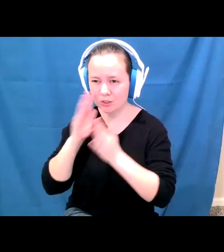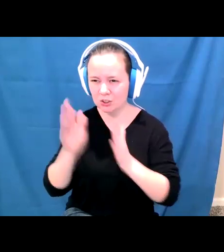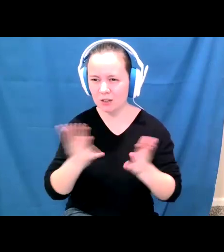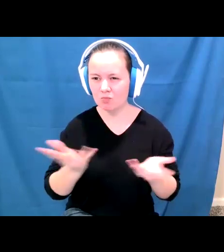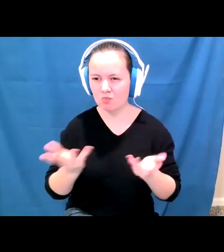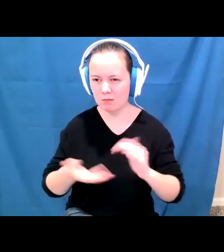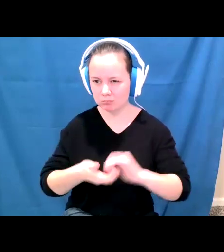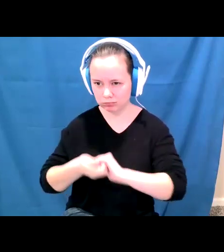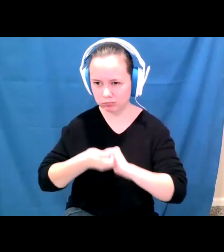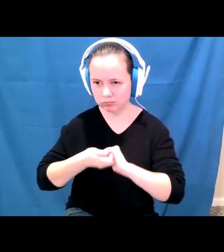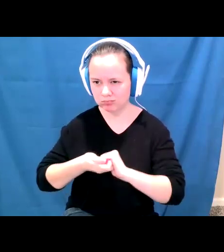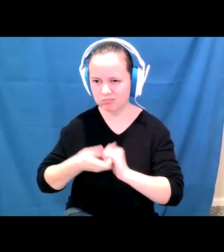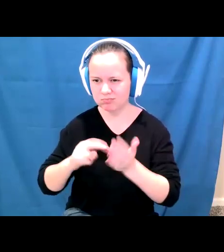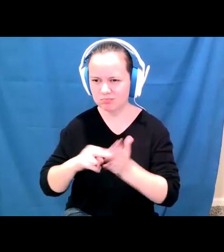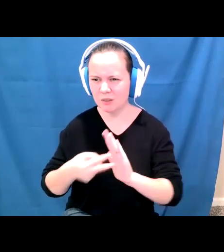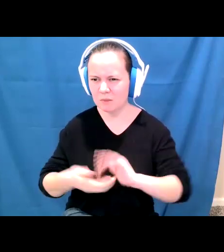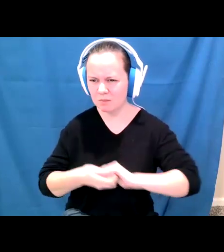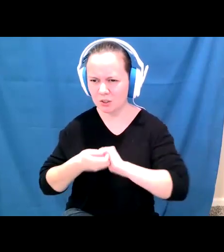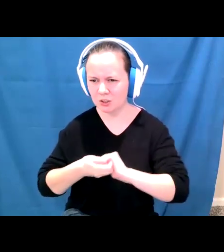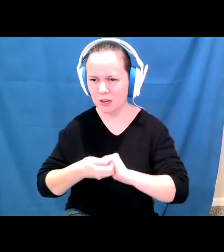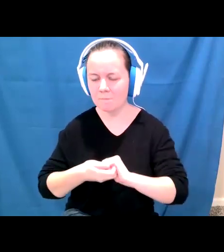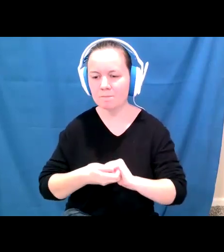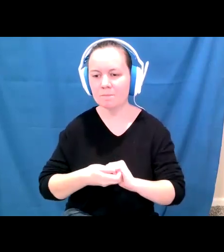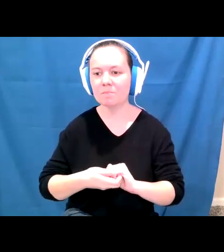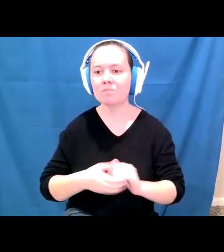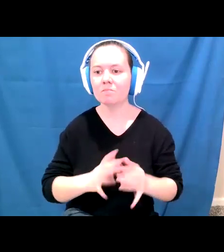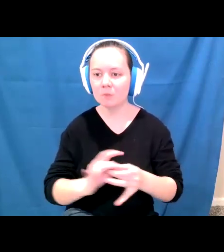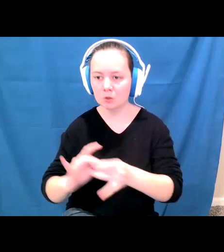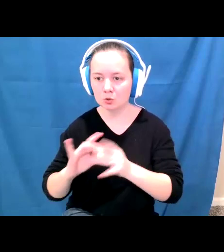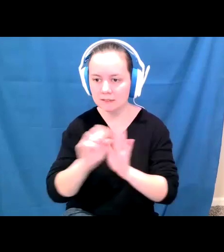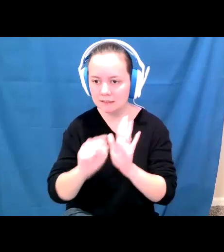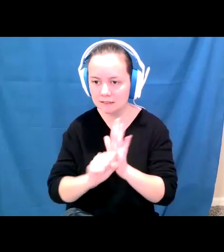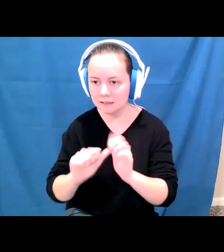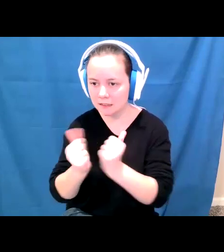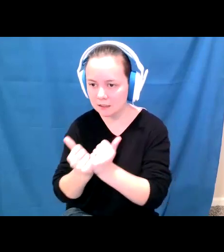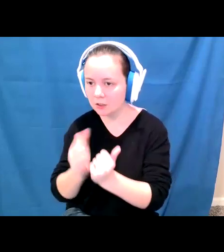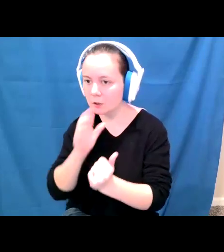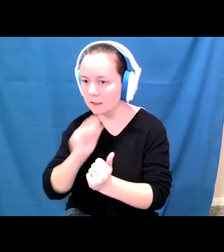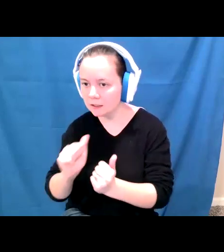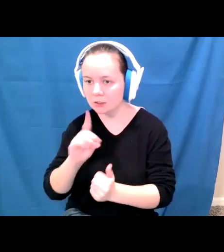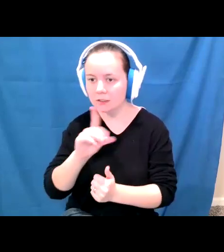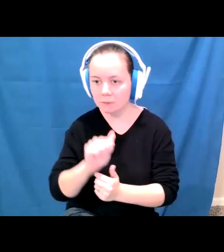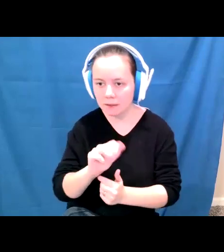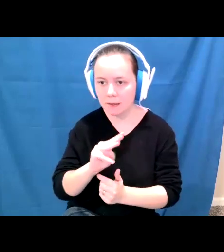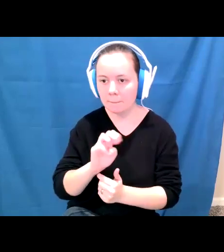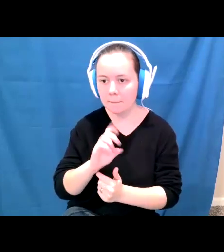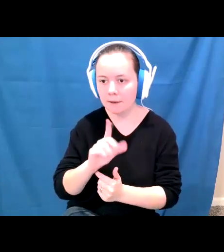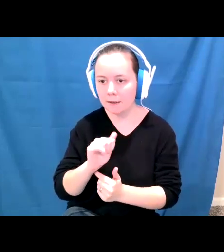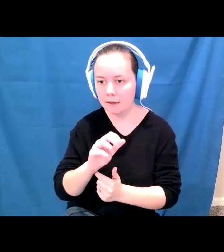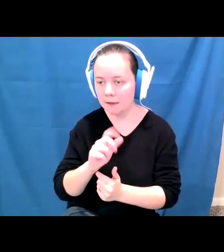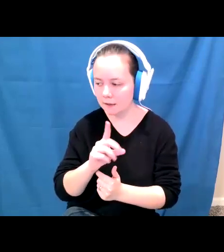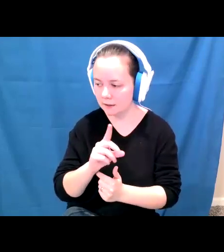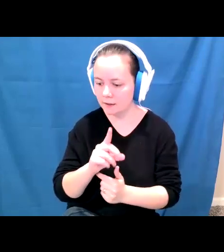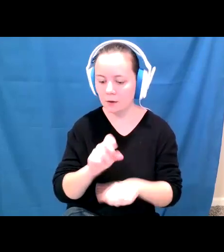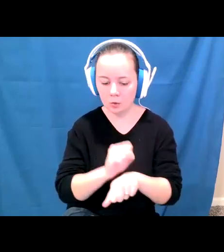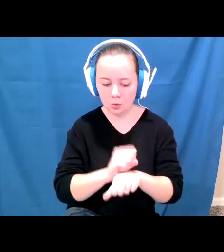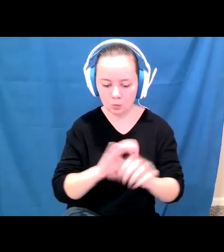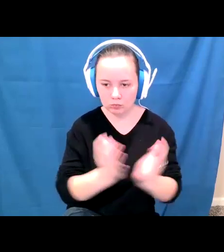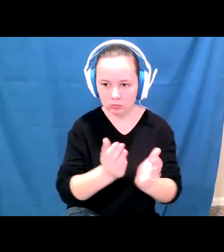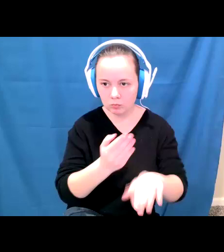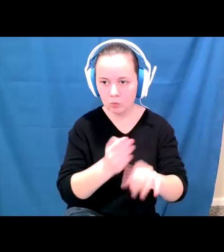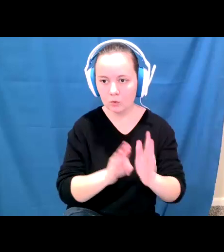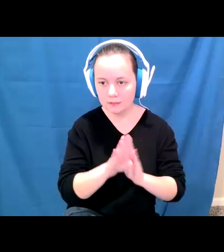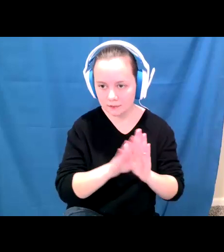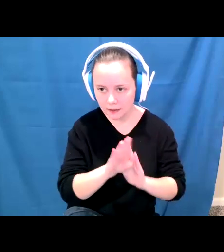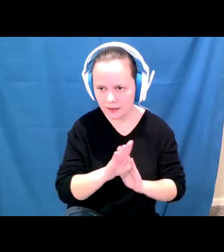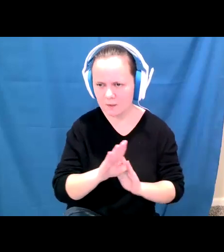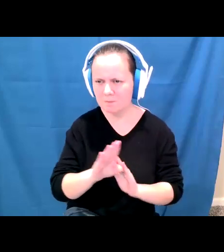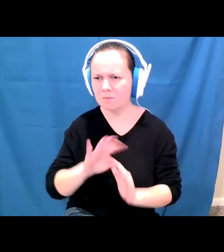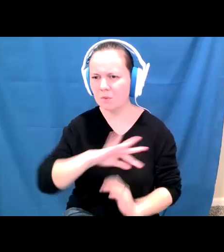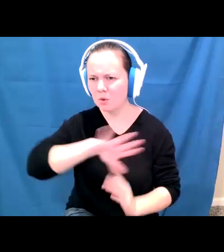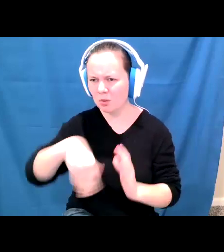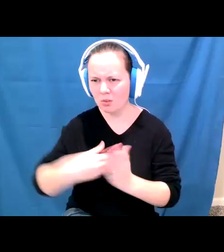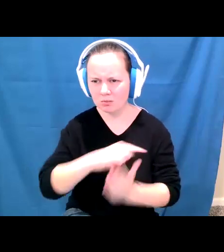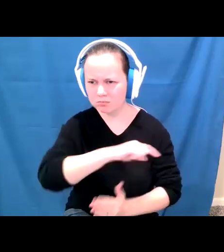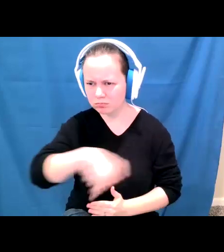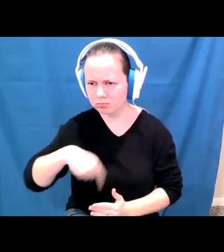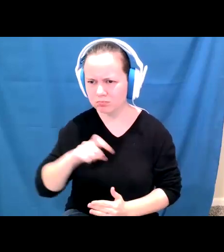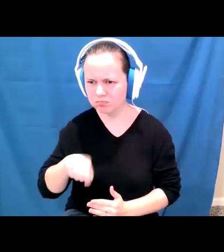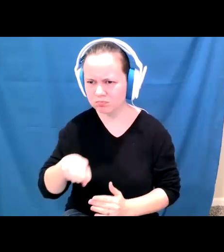That means partnership among state agencies, aging, disability, Medicaid, labor, and workforce development, because we all have to work together to leverage every available resource.